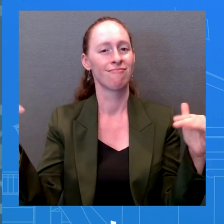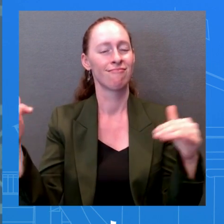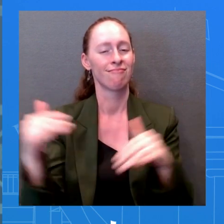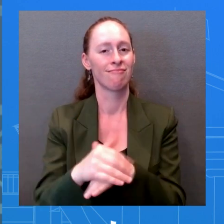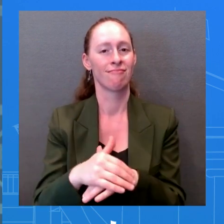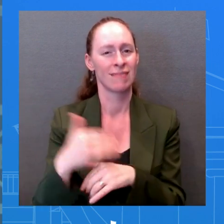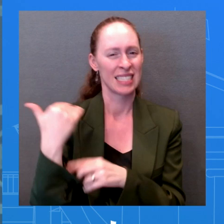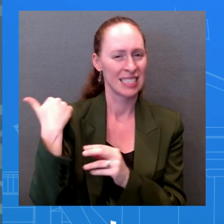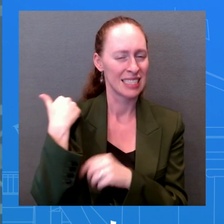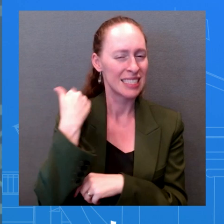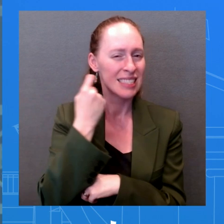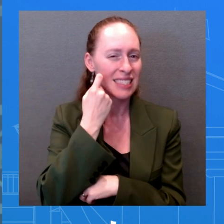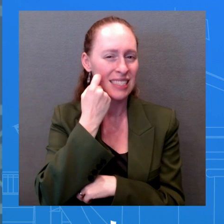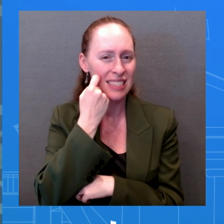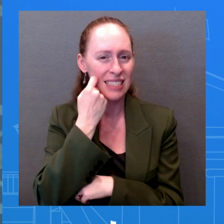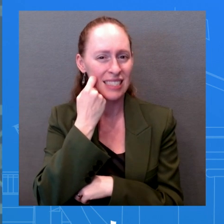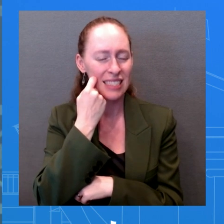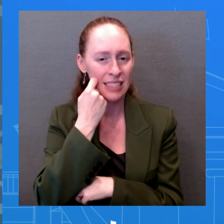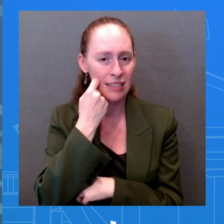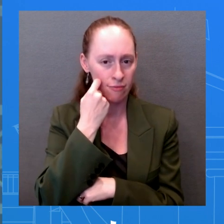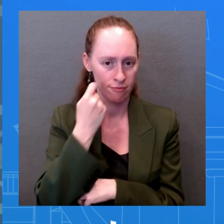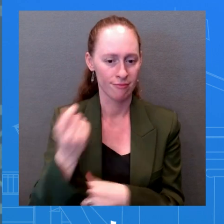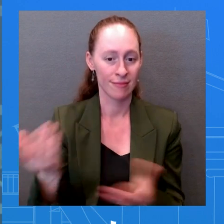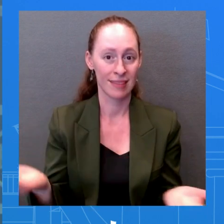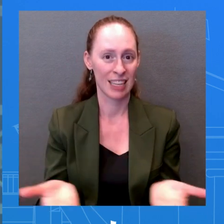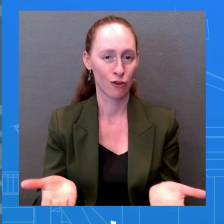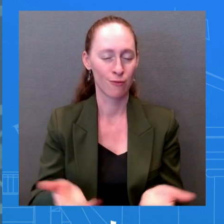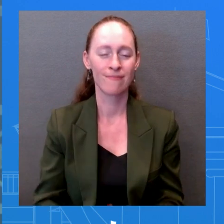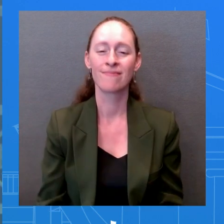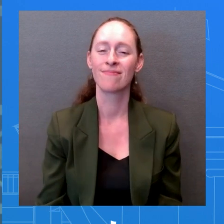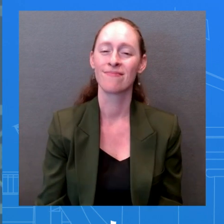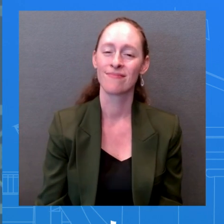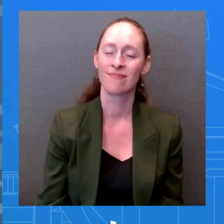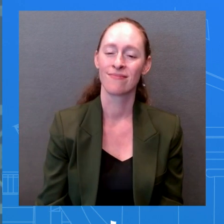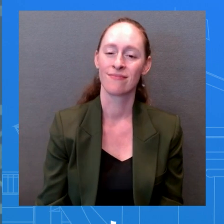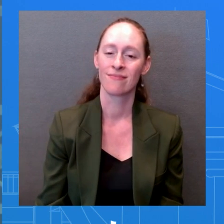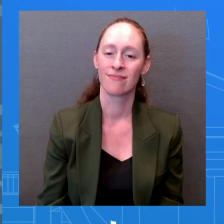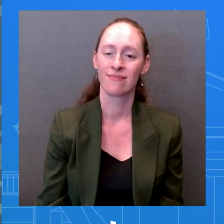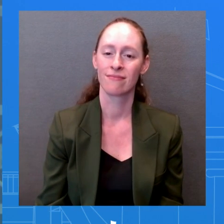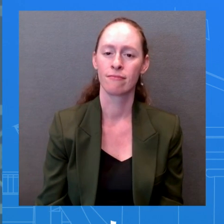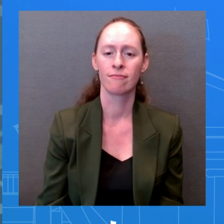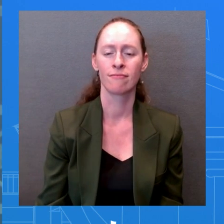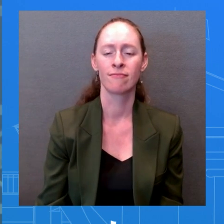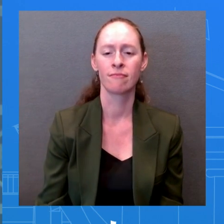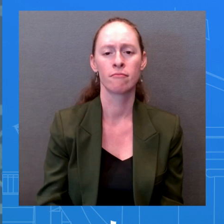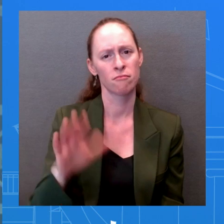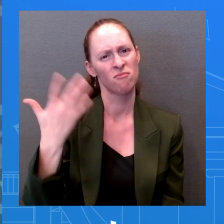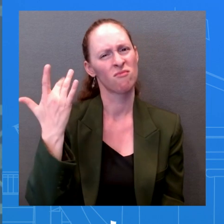talking about -- or celebrating the Inflation Reduction Act, which is part of the President's plan